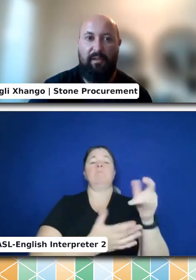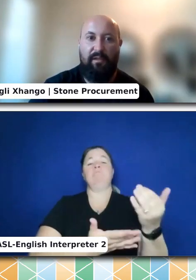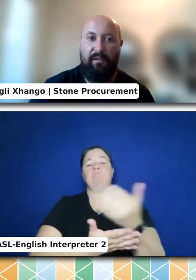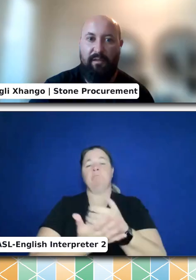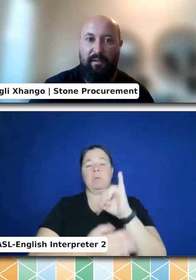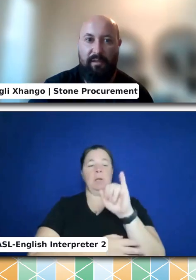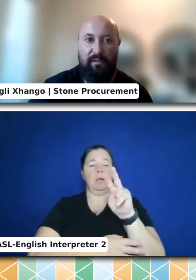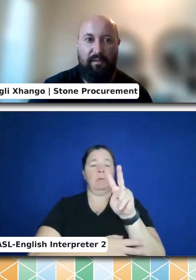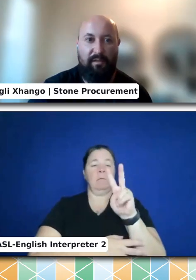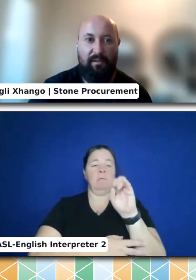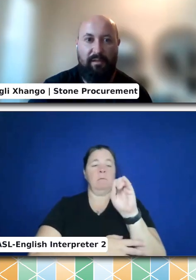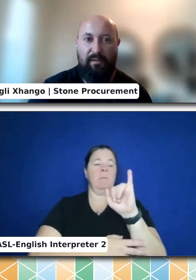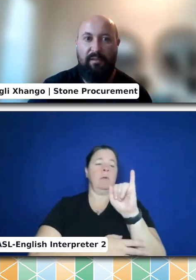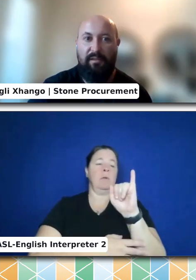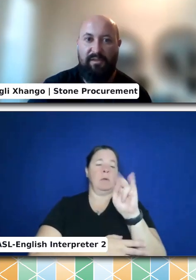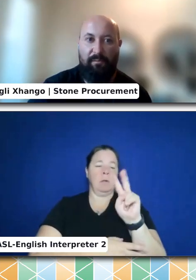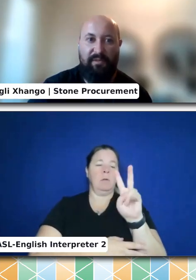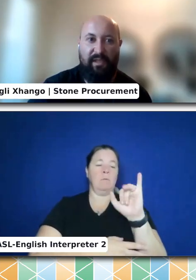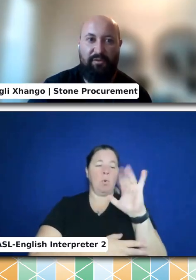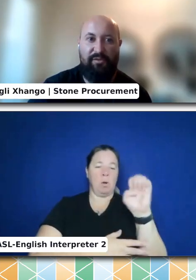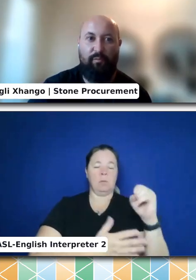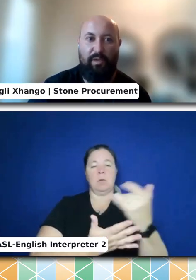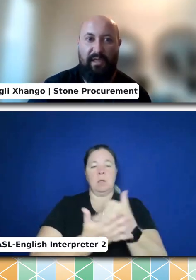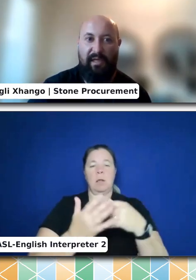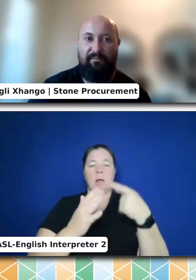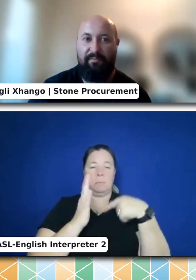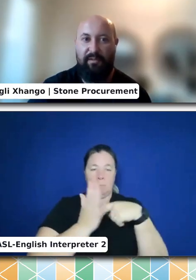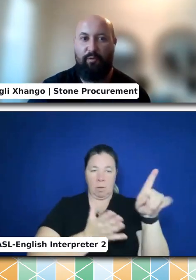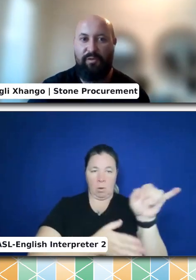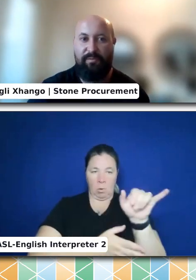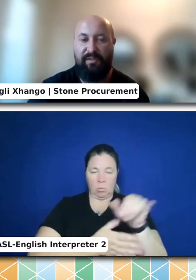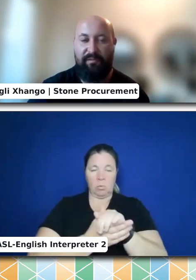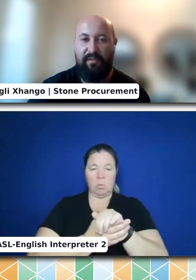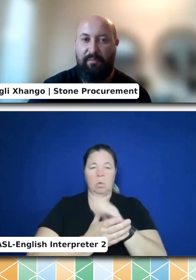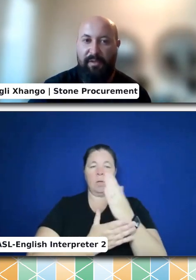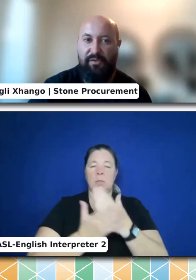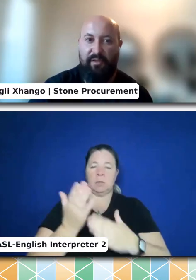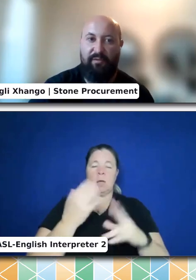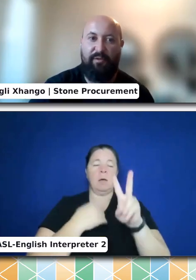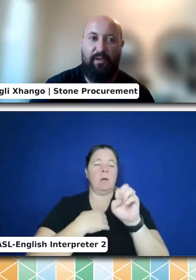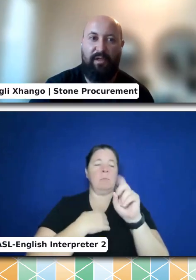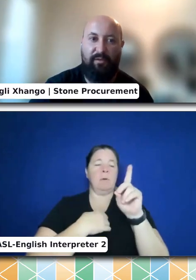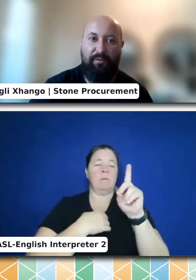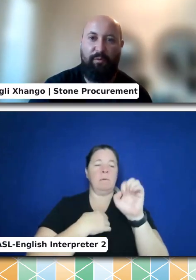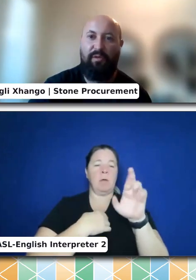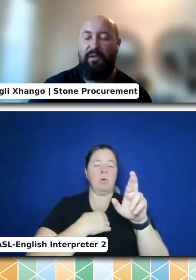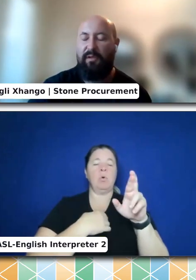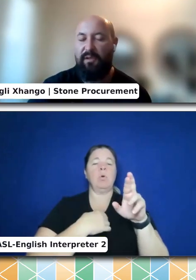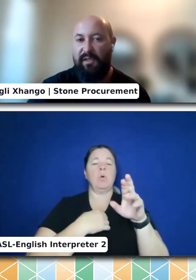Some tenders will have their own specific information that they require out of you.